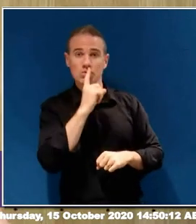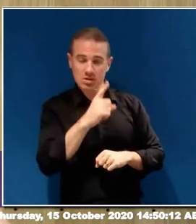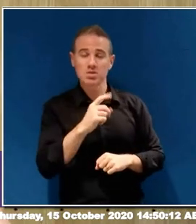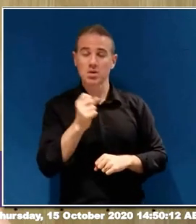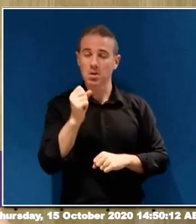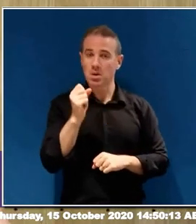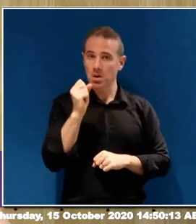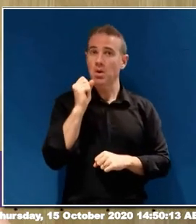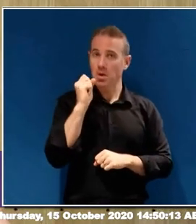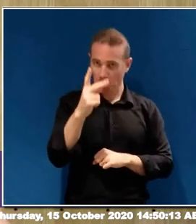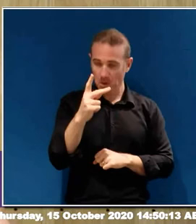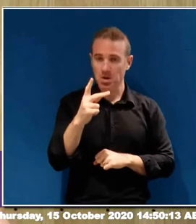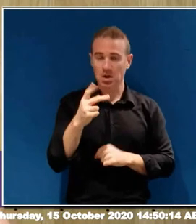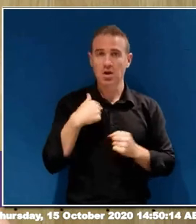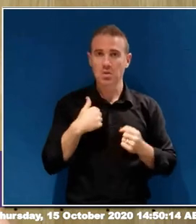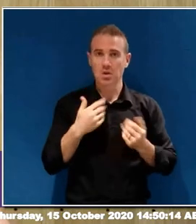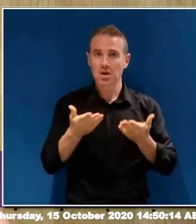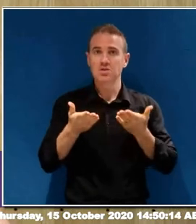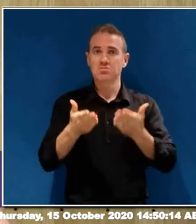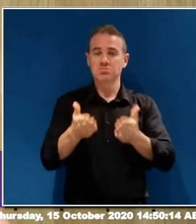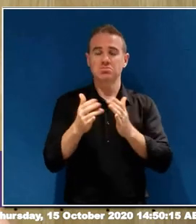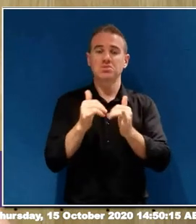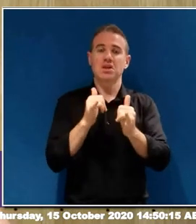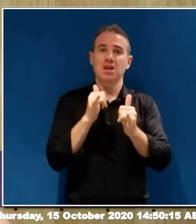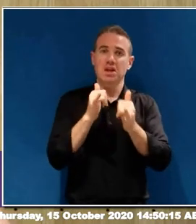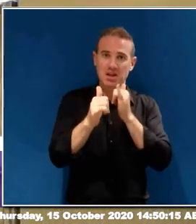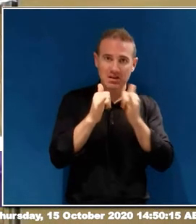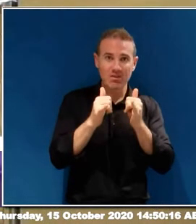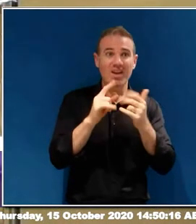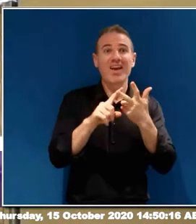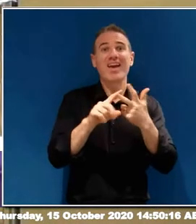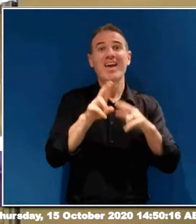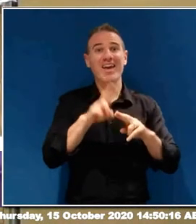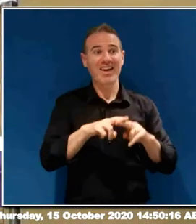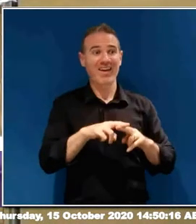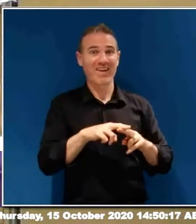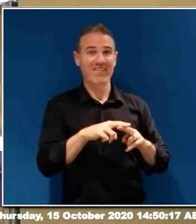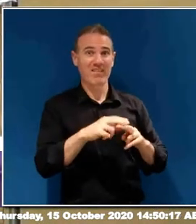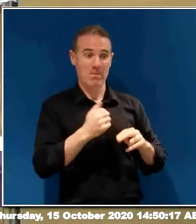Yes.